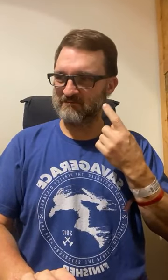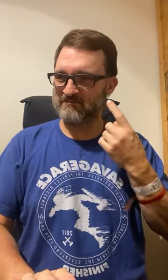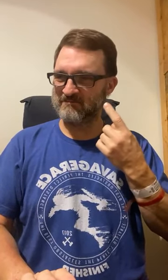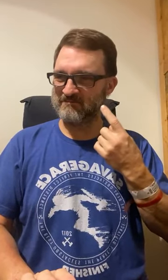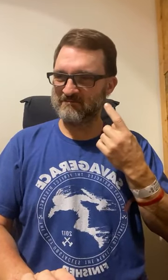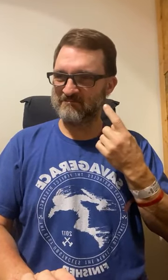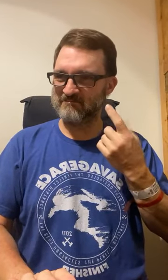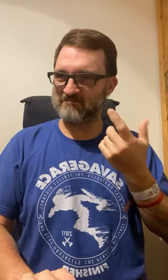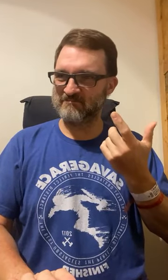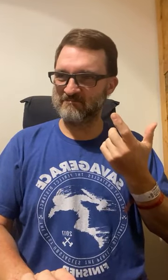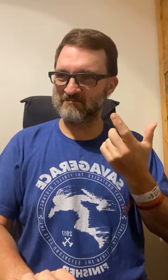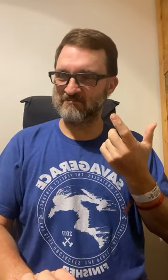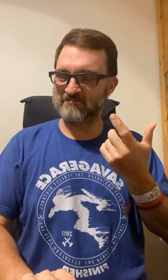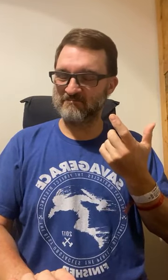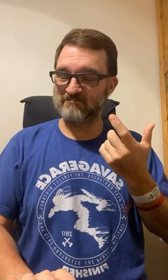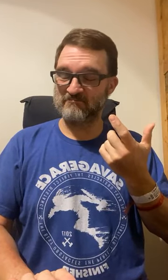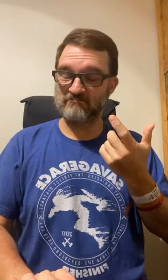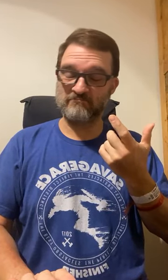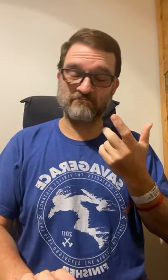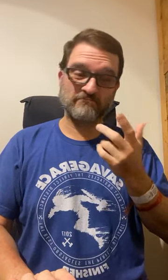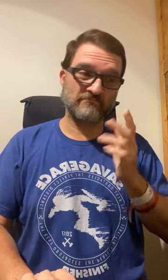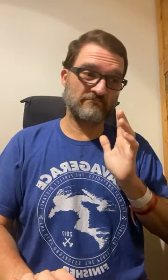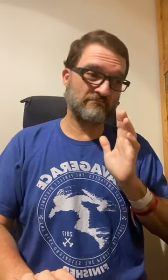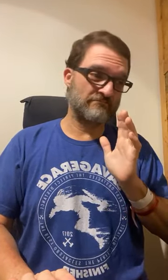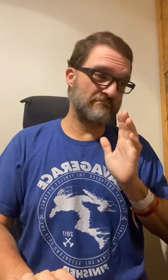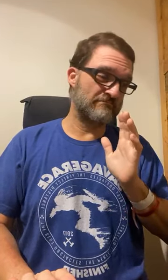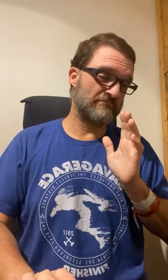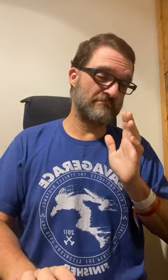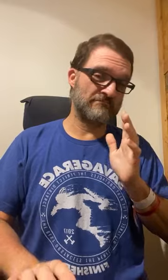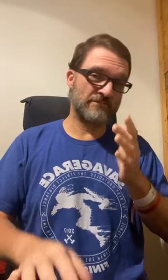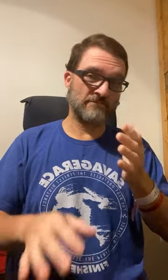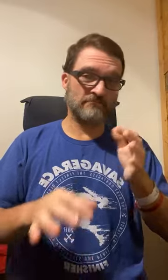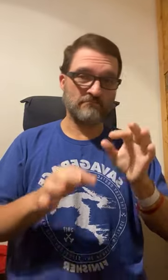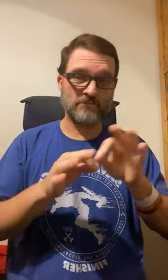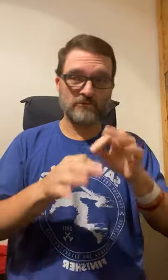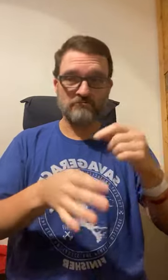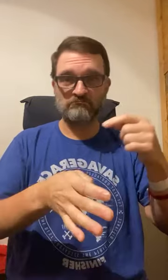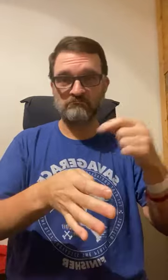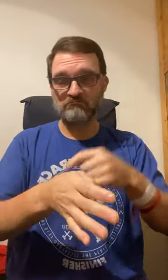I looked around wondering to myself.